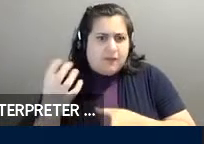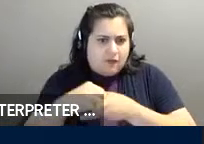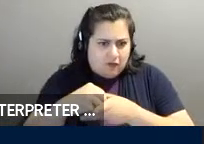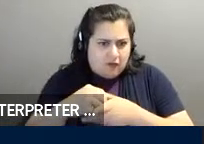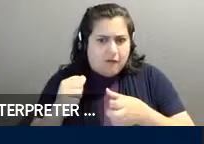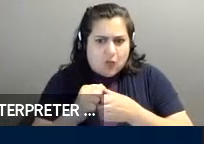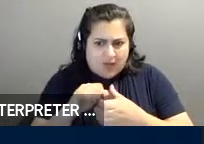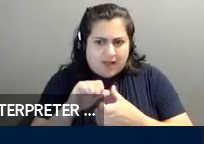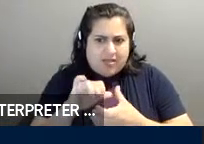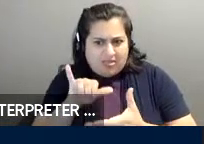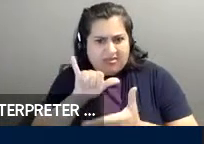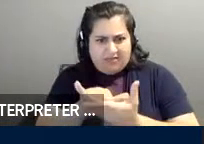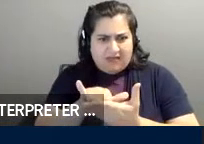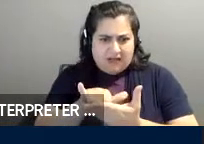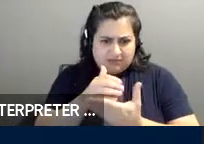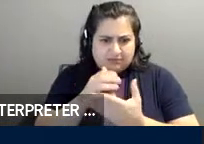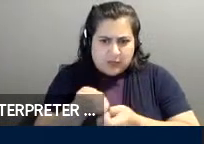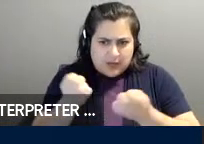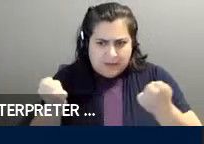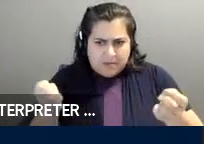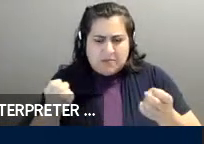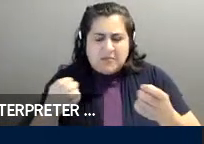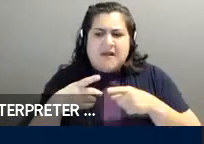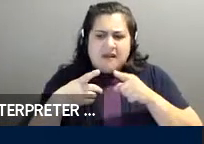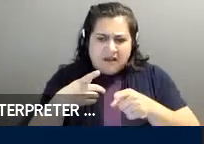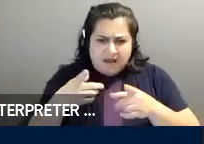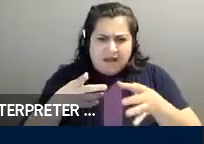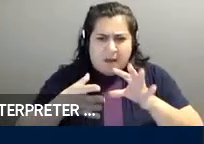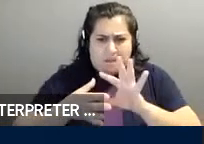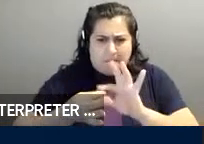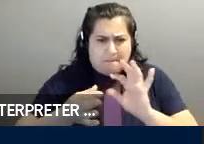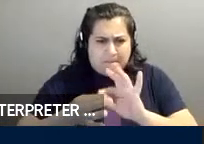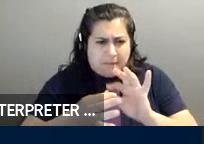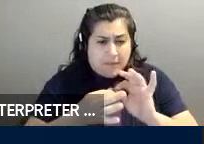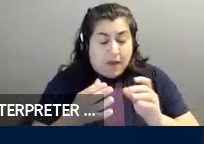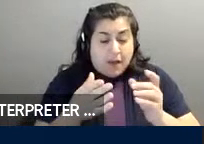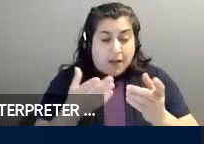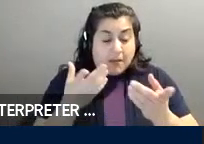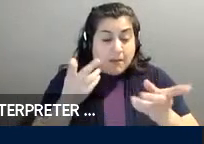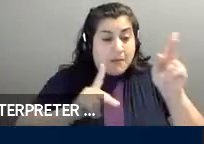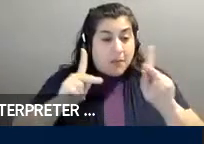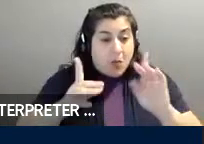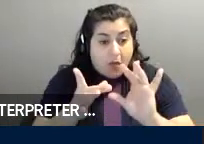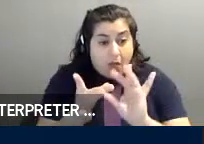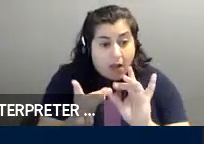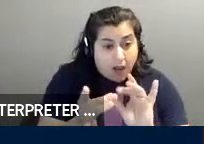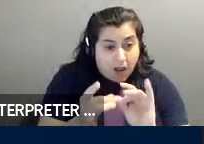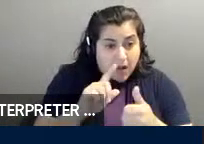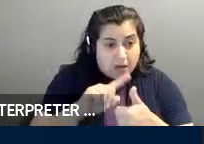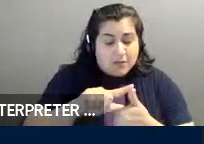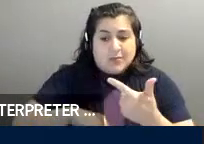in using also kind of the public comments as well to determine what that -- what the